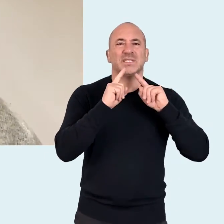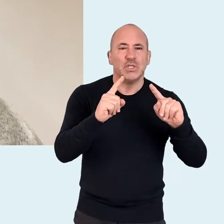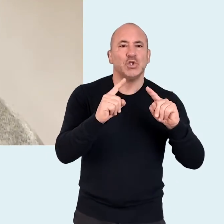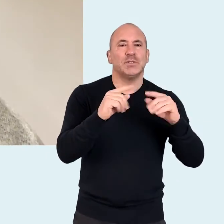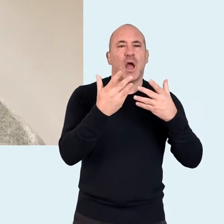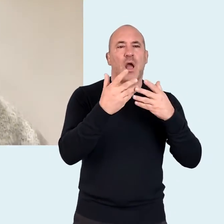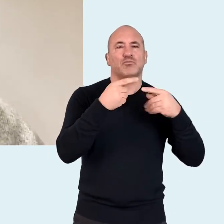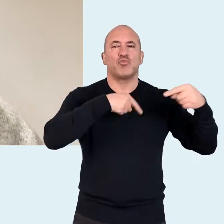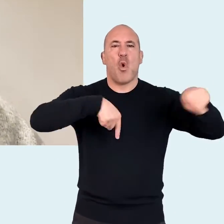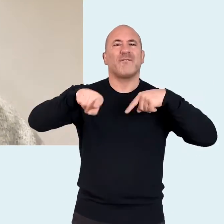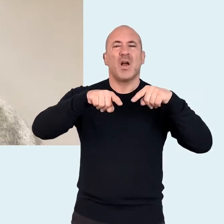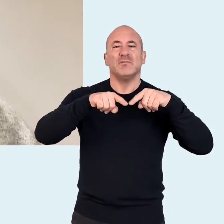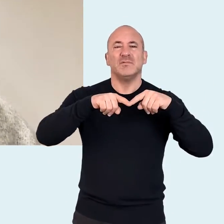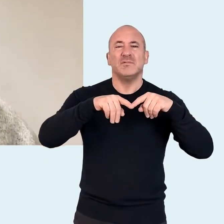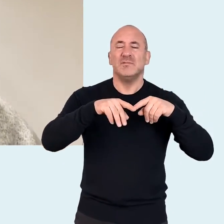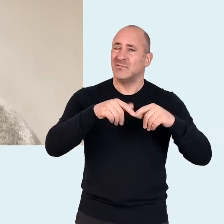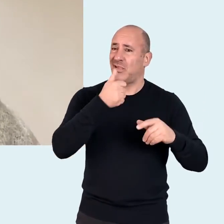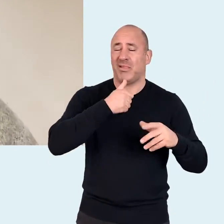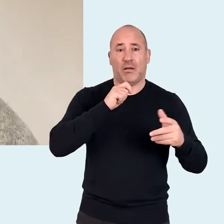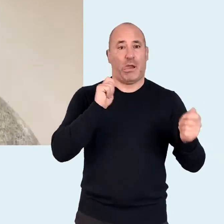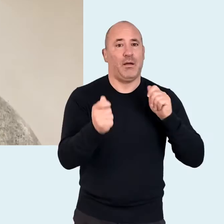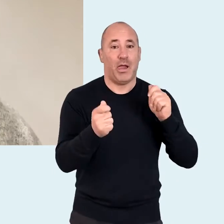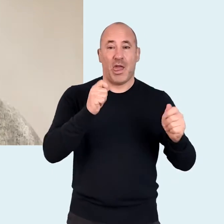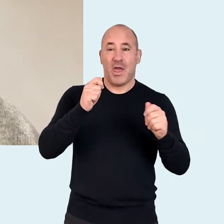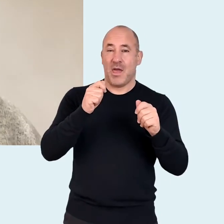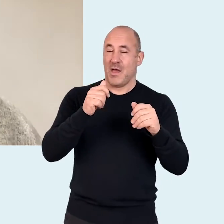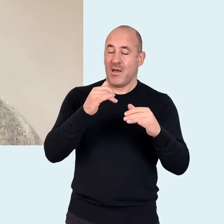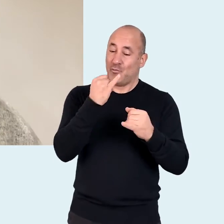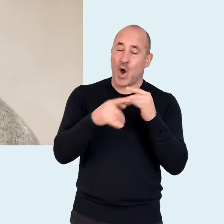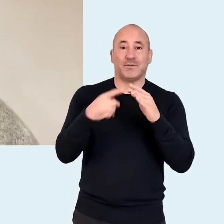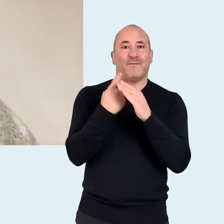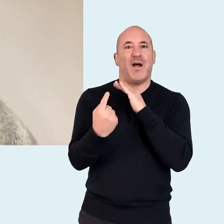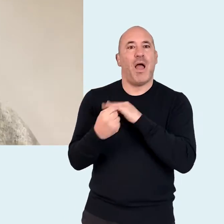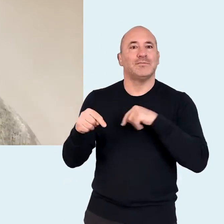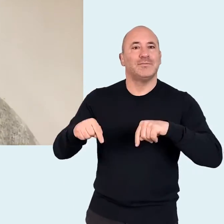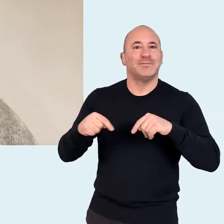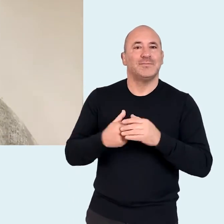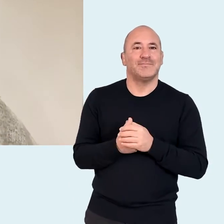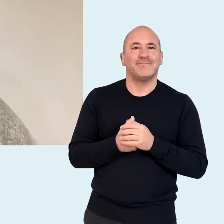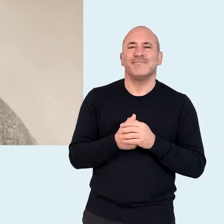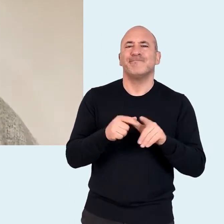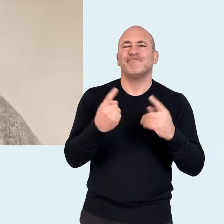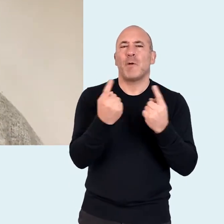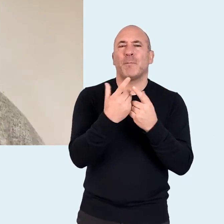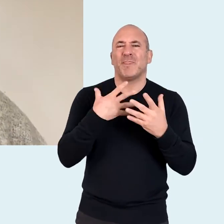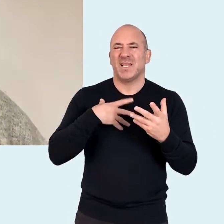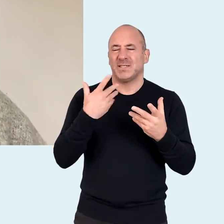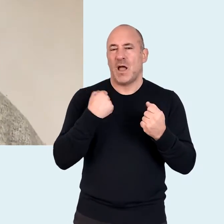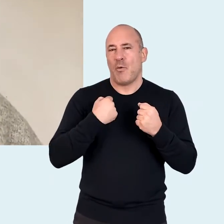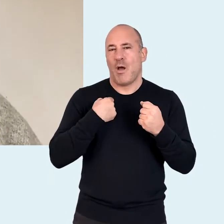are actually quite used to doing that, especially on freelance work. But I think it's something